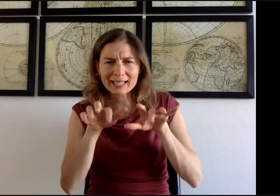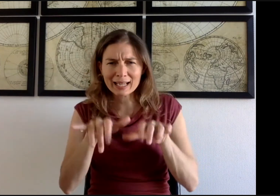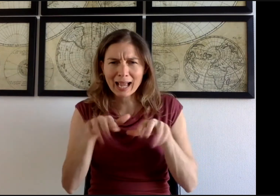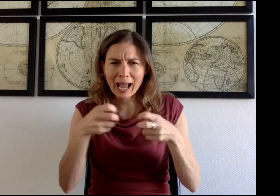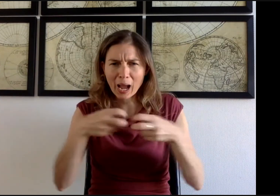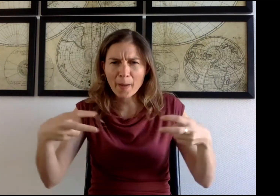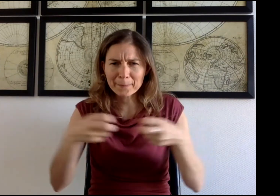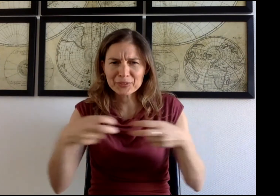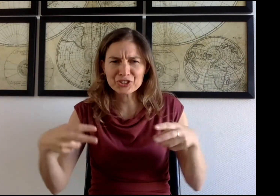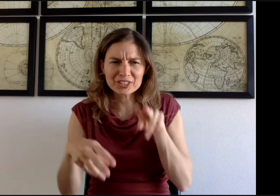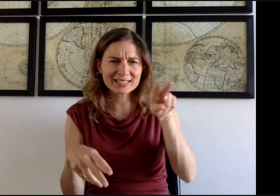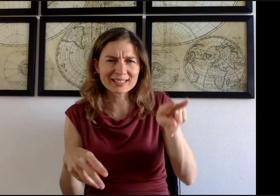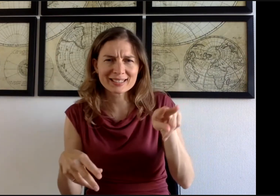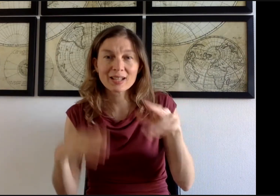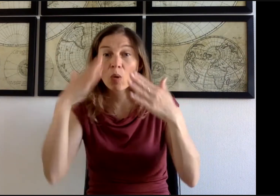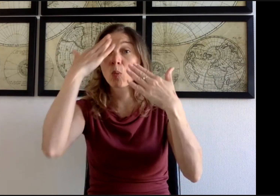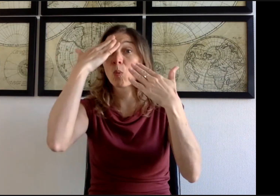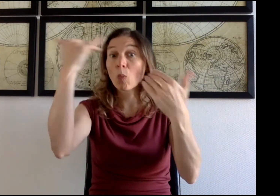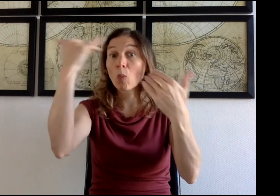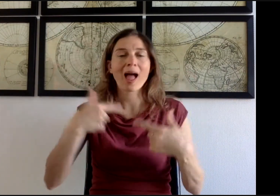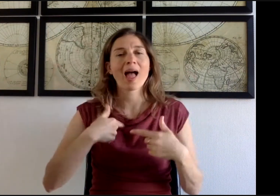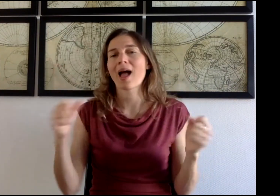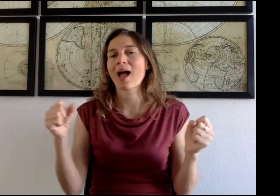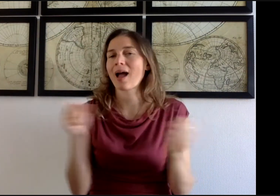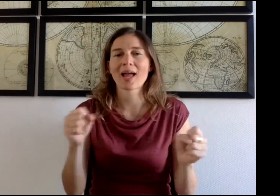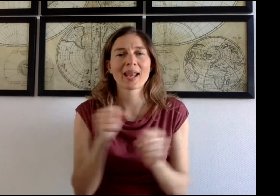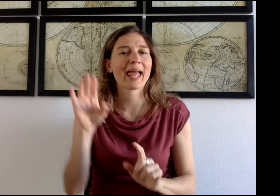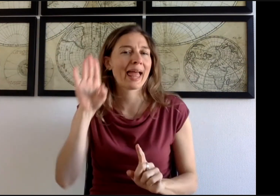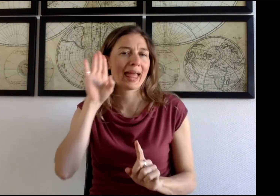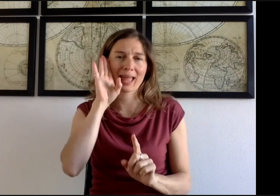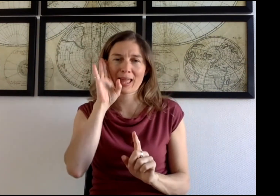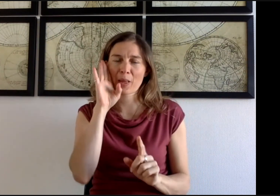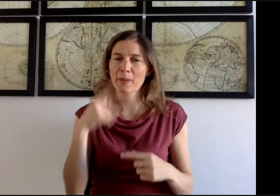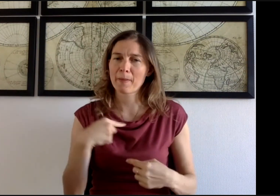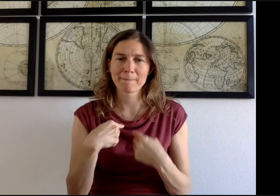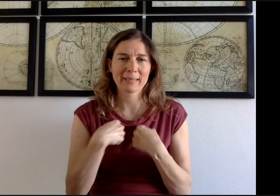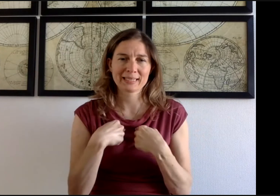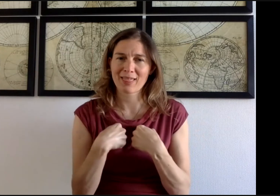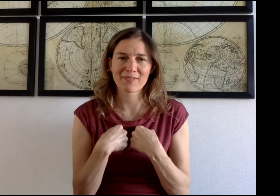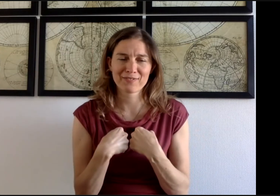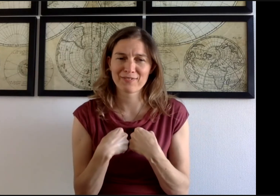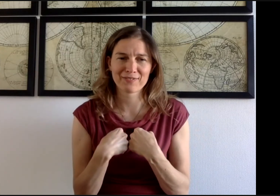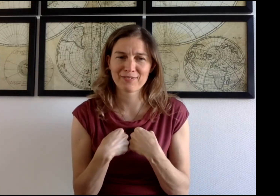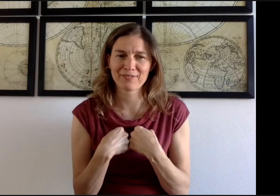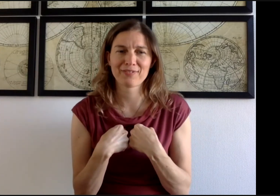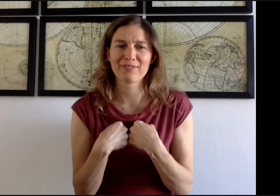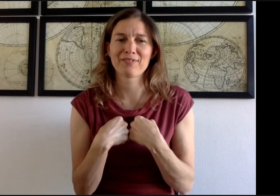because I don't hear properly your speech